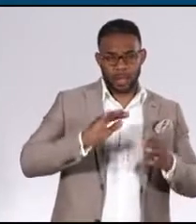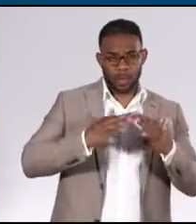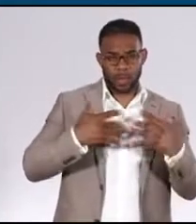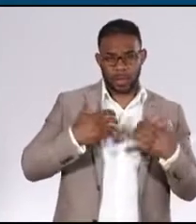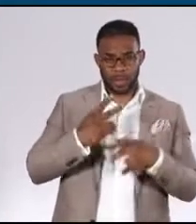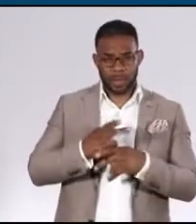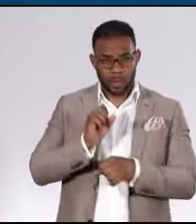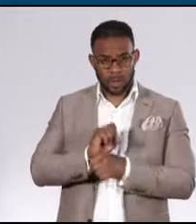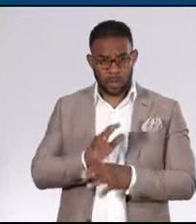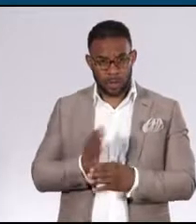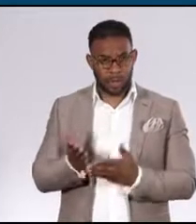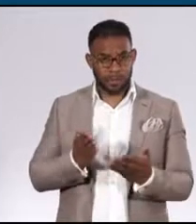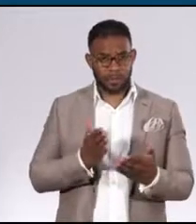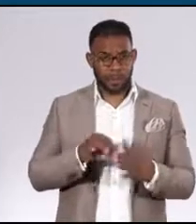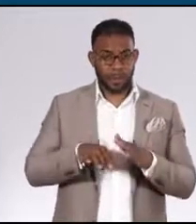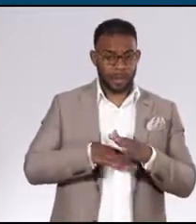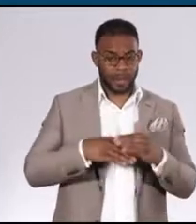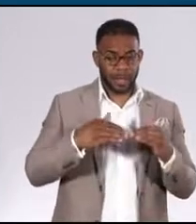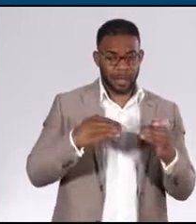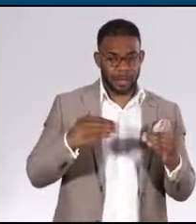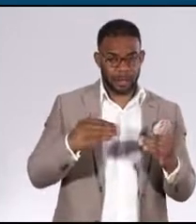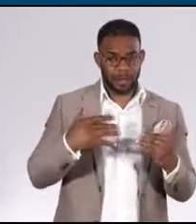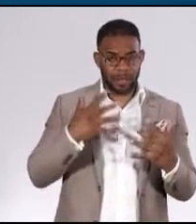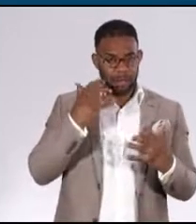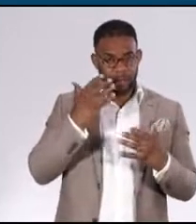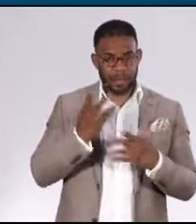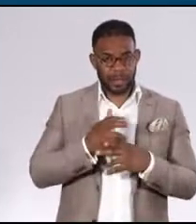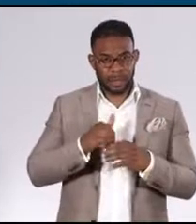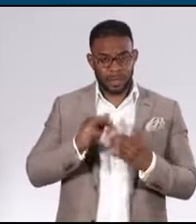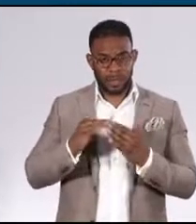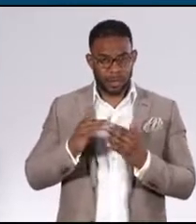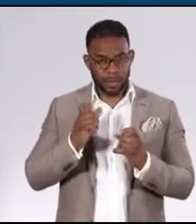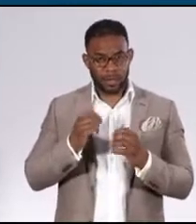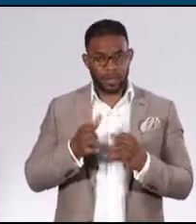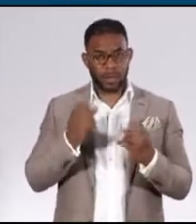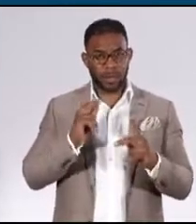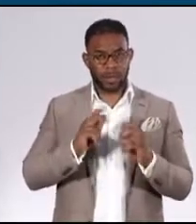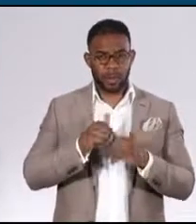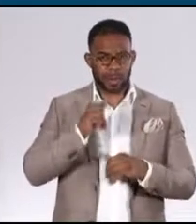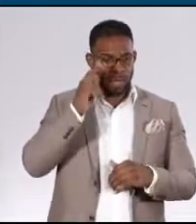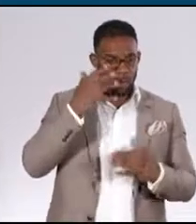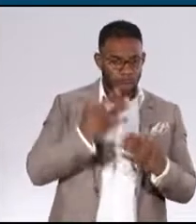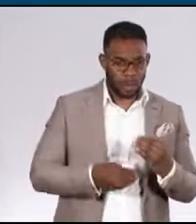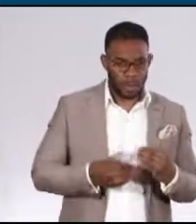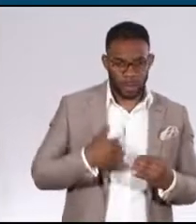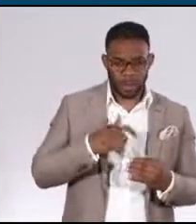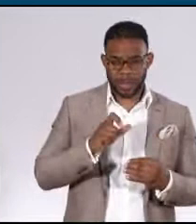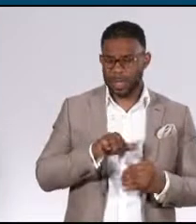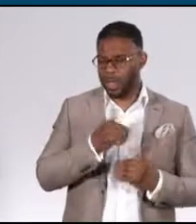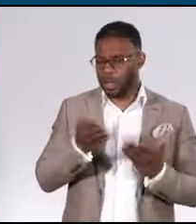Deliver a basic level of hearing care in the community, given if there's so many people with hearing loss, we may need other service delivery models.